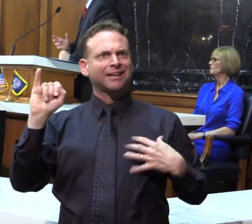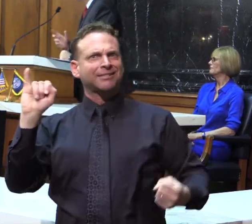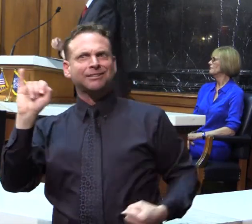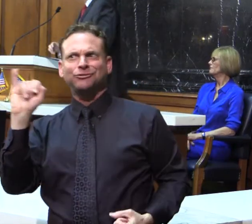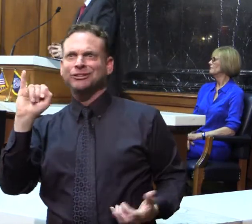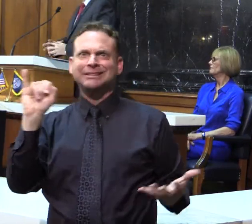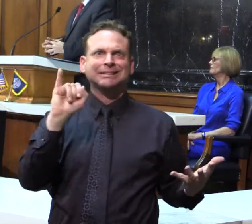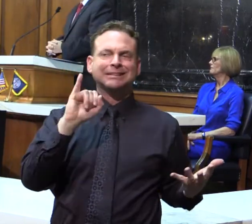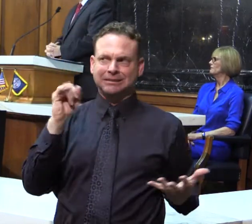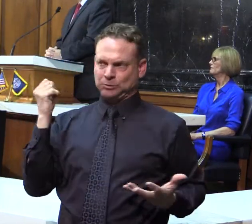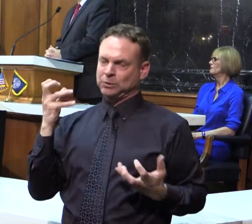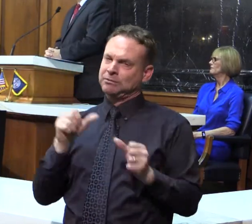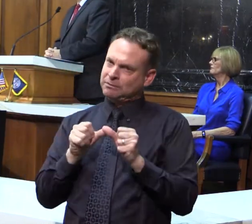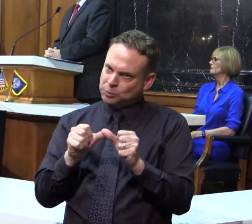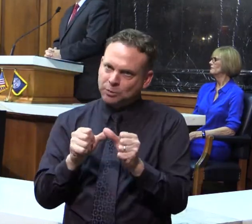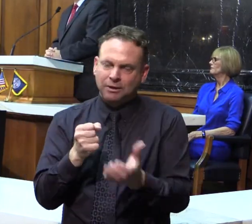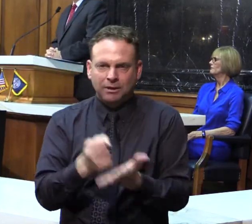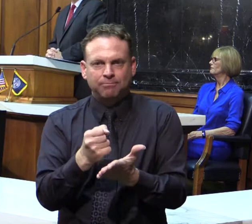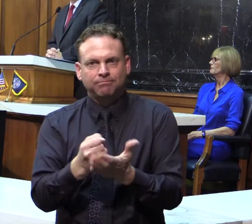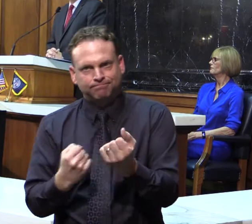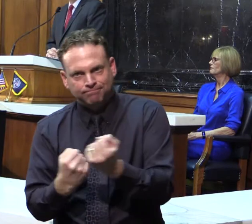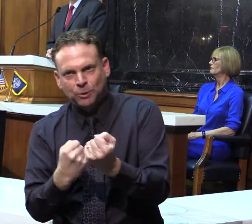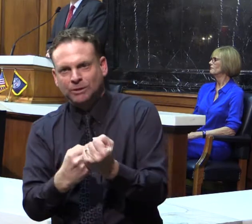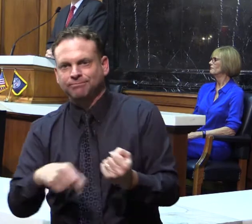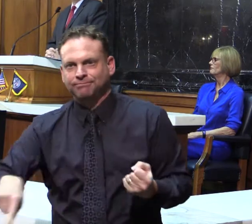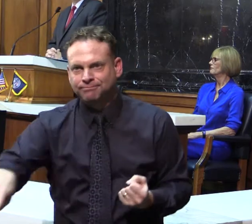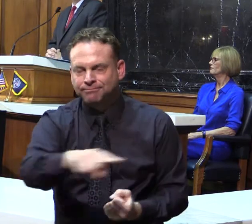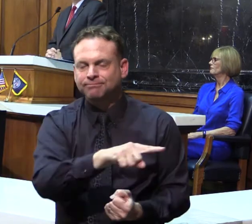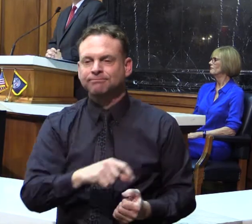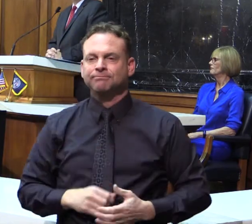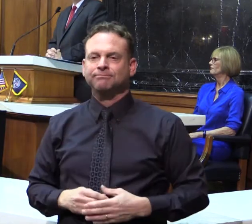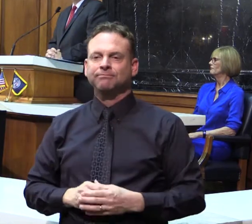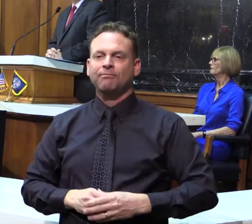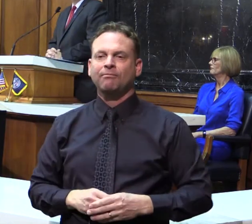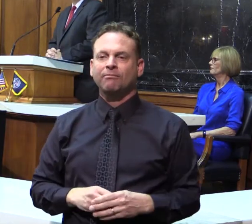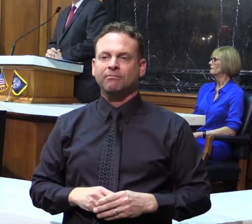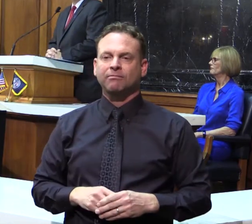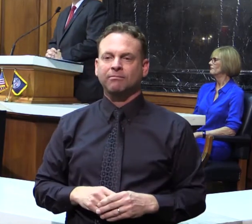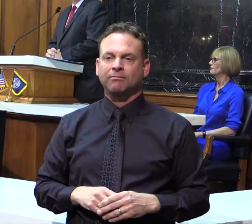Of course, “people” include our most vulnerable.